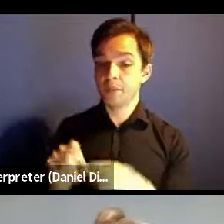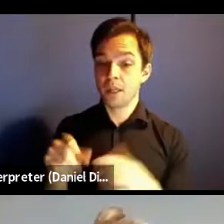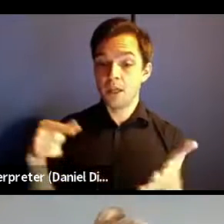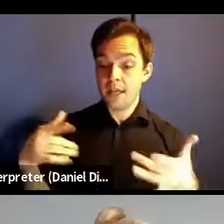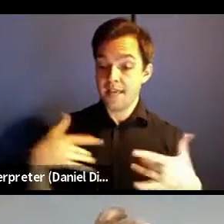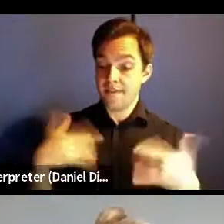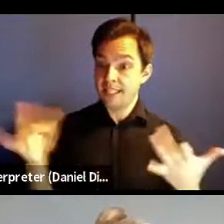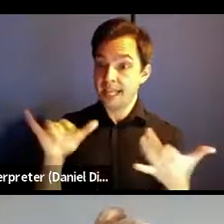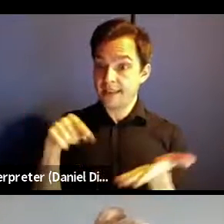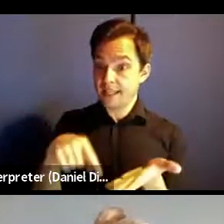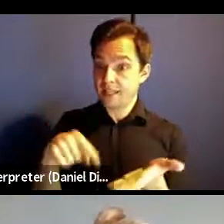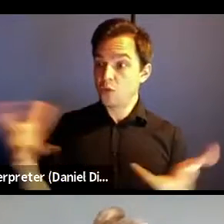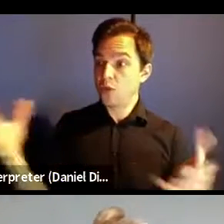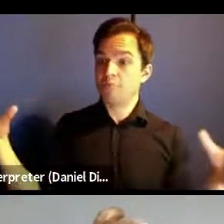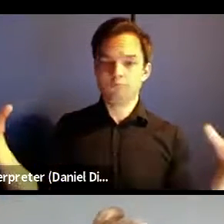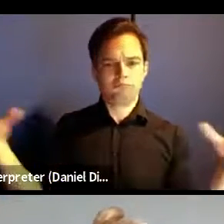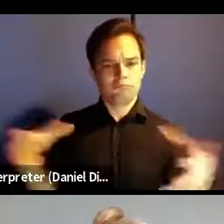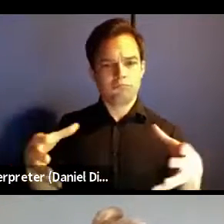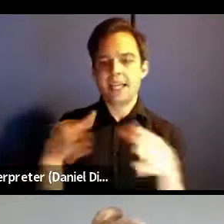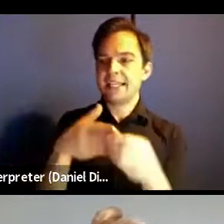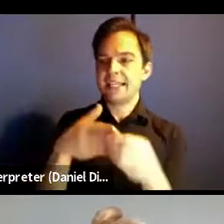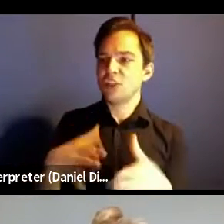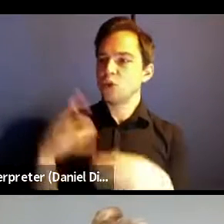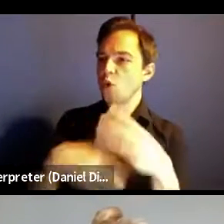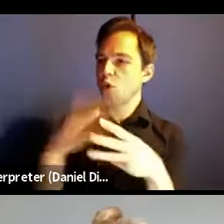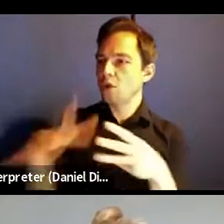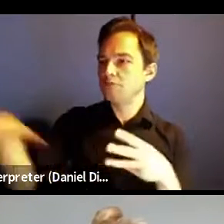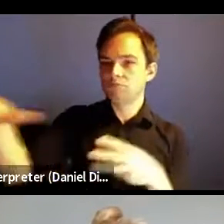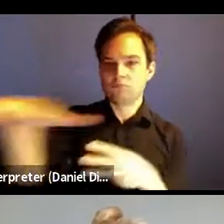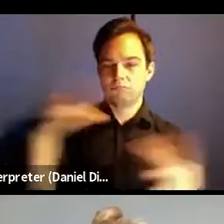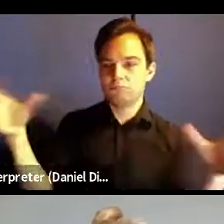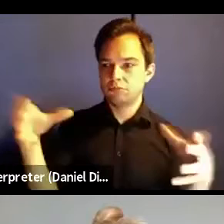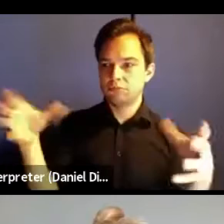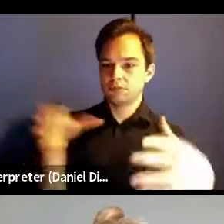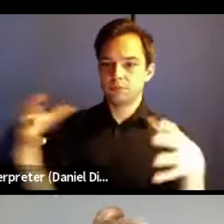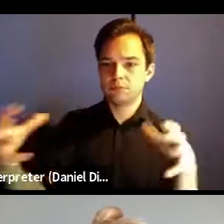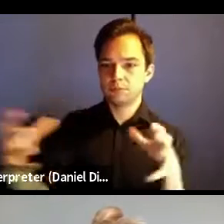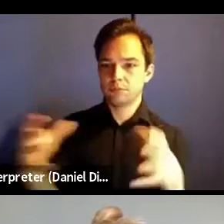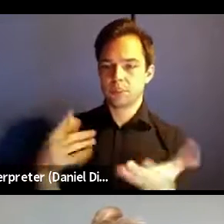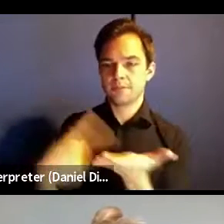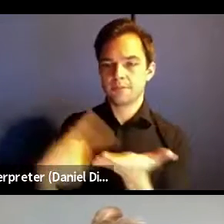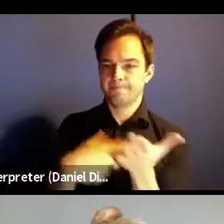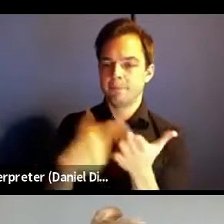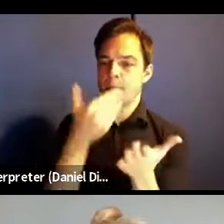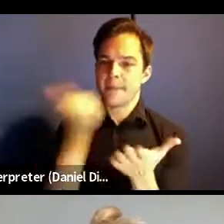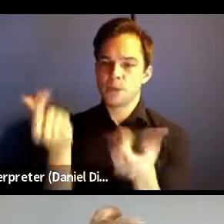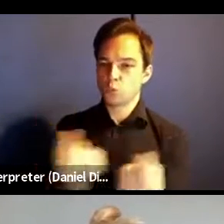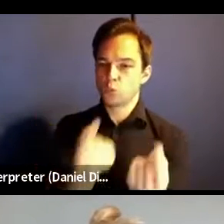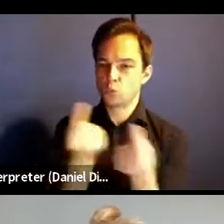with leaders from around the world, talking about these topics and sharing practices is the start,